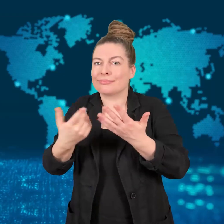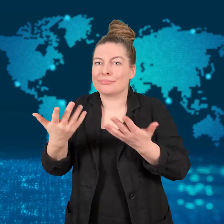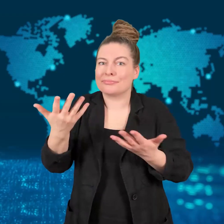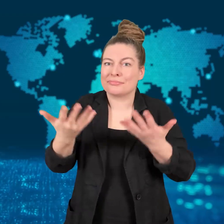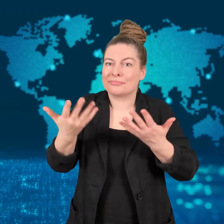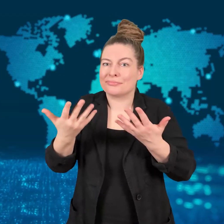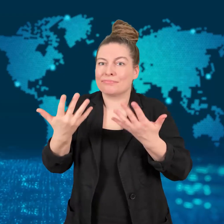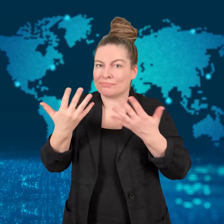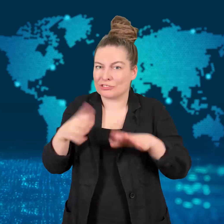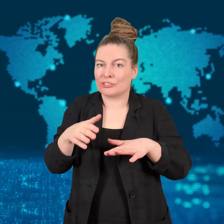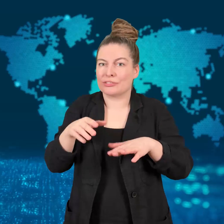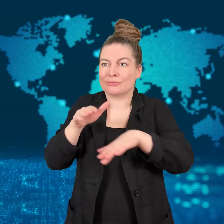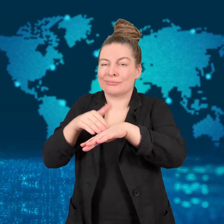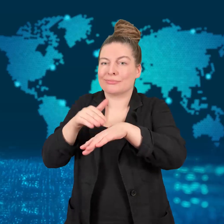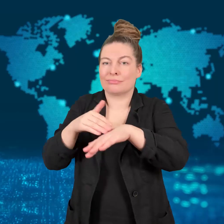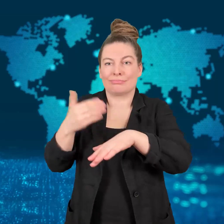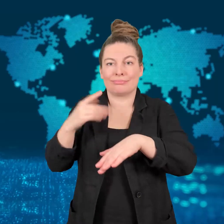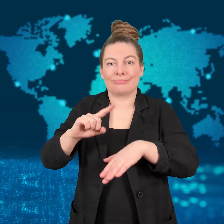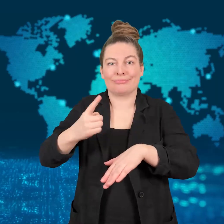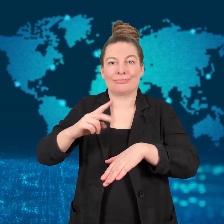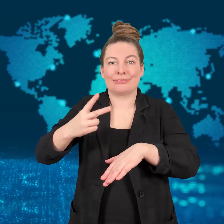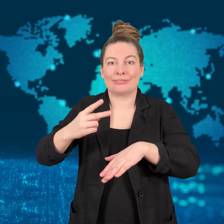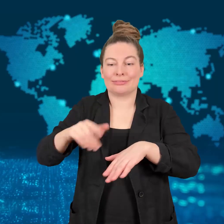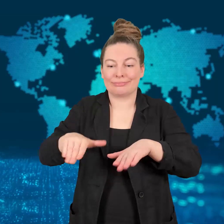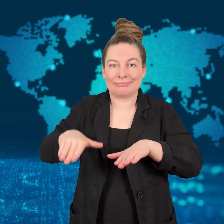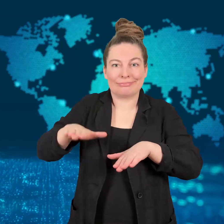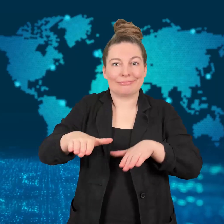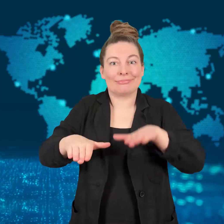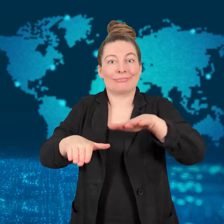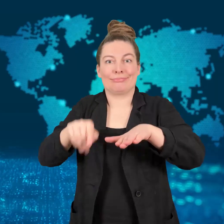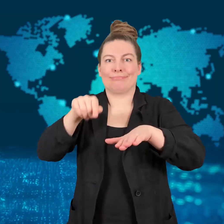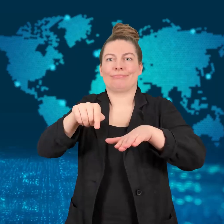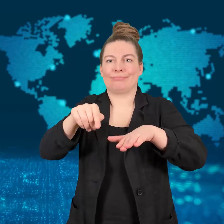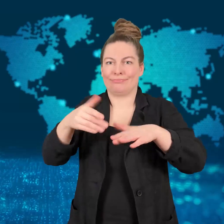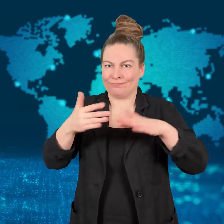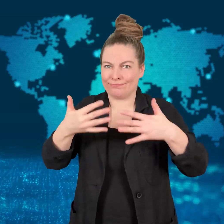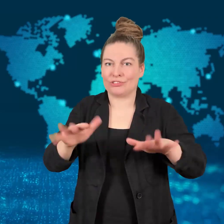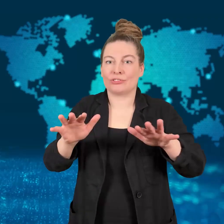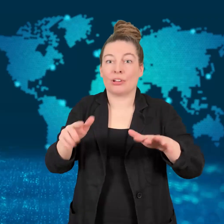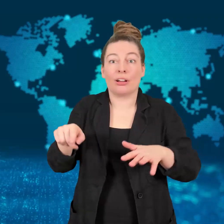the talk of the second phase began.